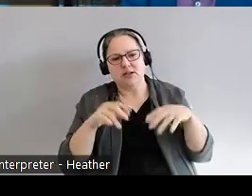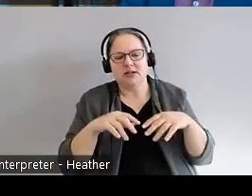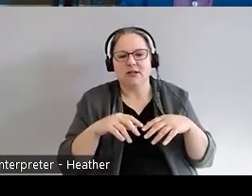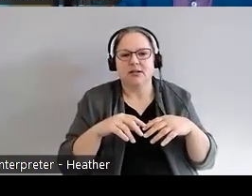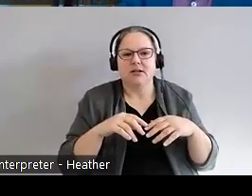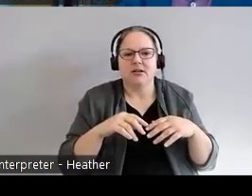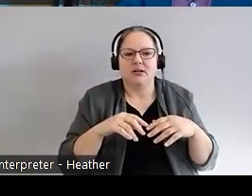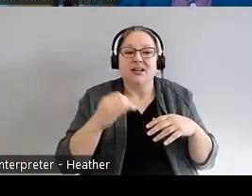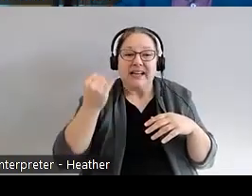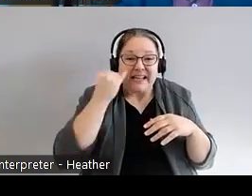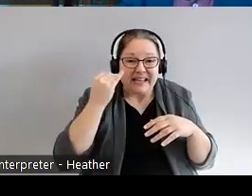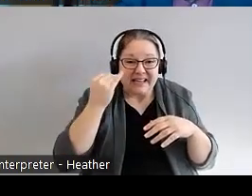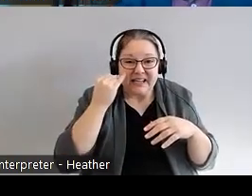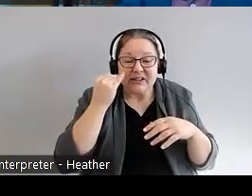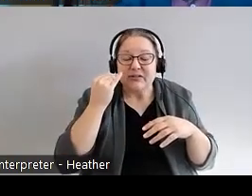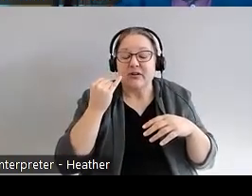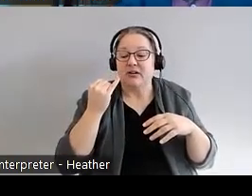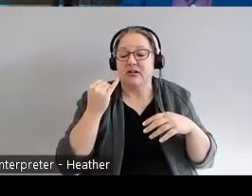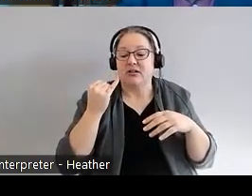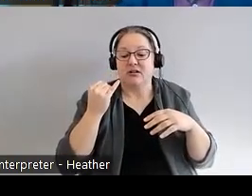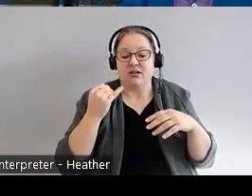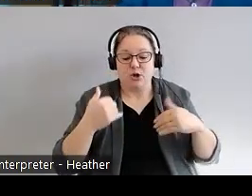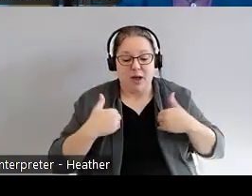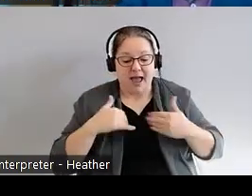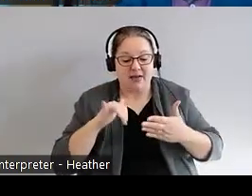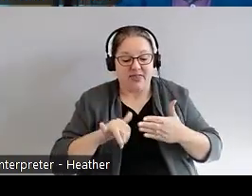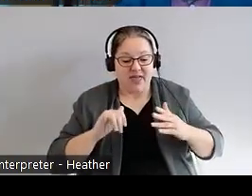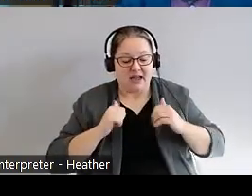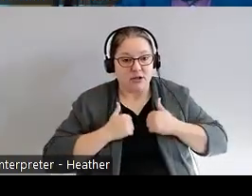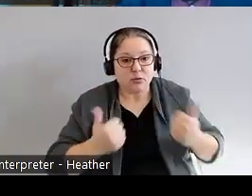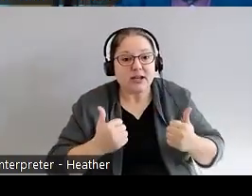um experience aggression or when patients elicit aggression uh it's distressing for everybody.